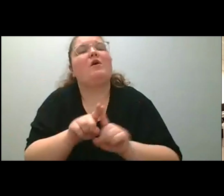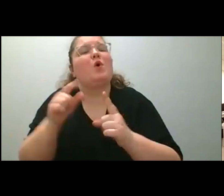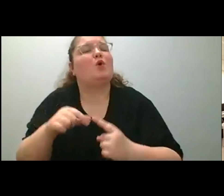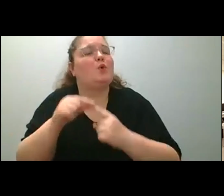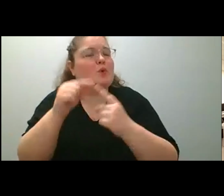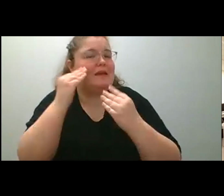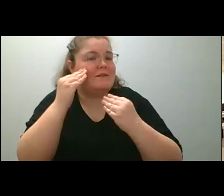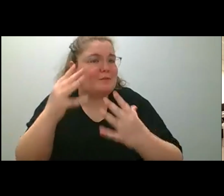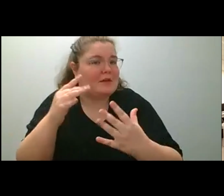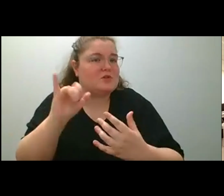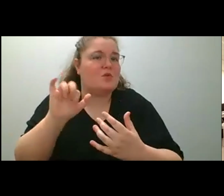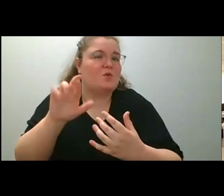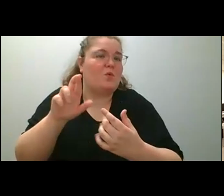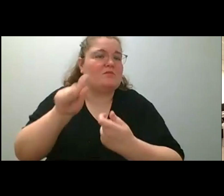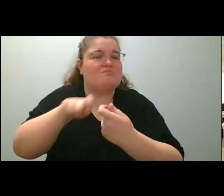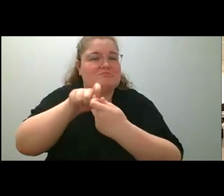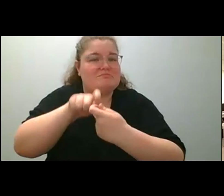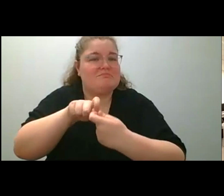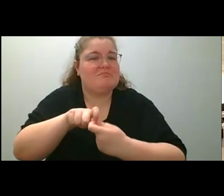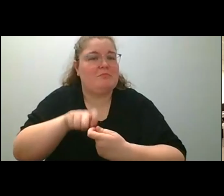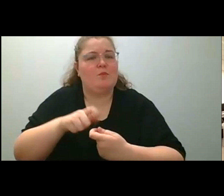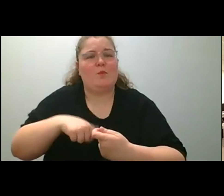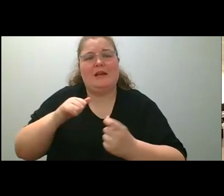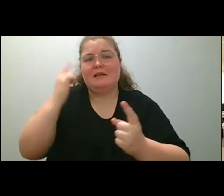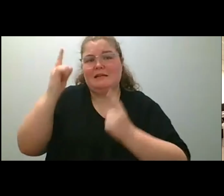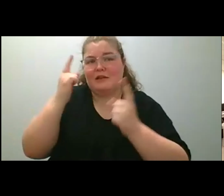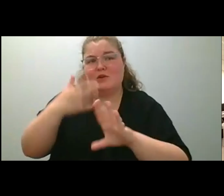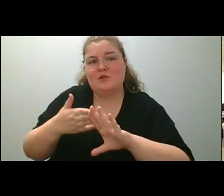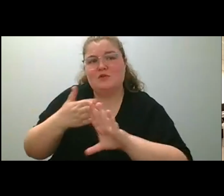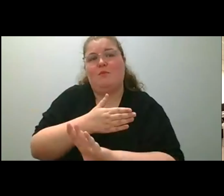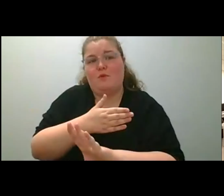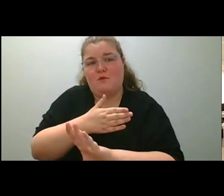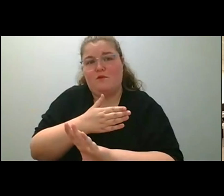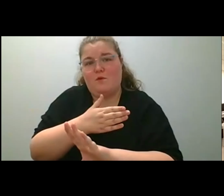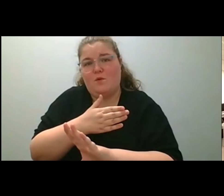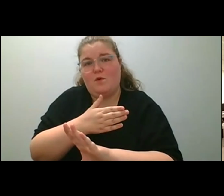that someone needs to think about before as they're coming to us to talk about these things?